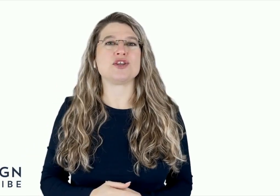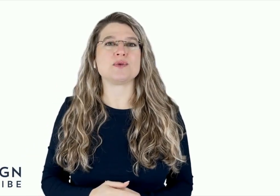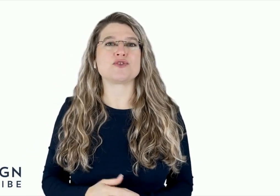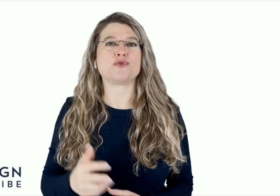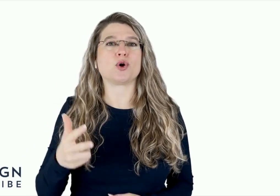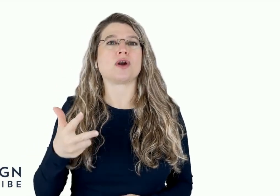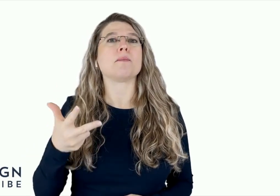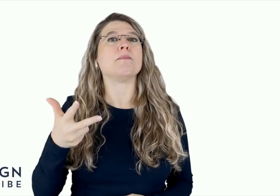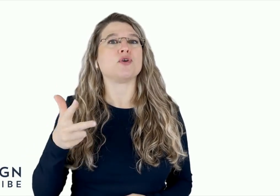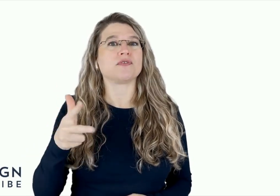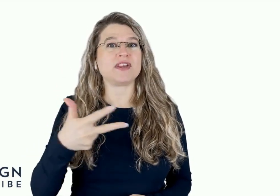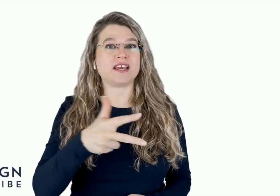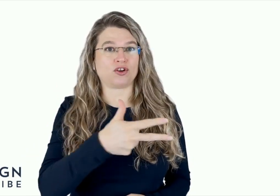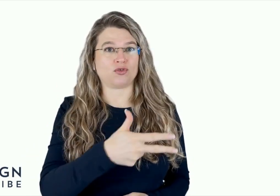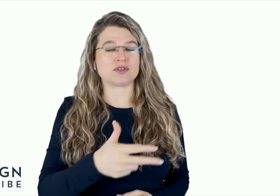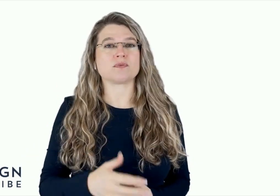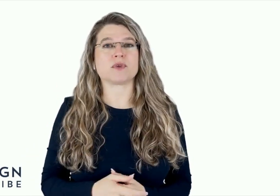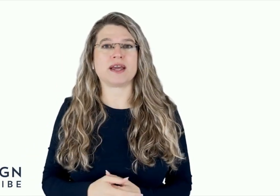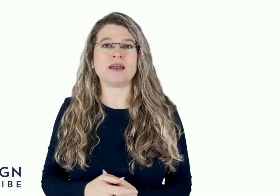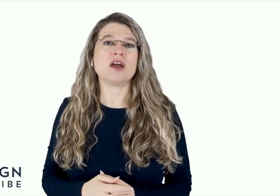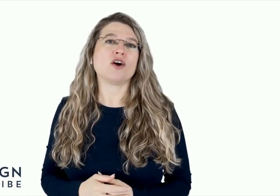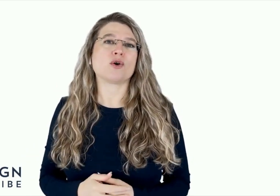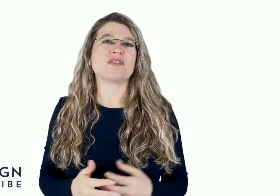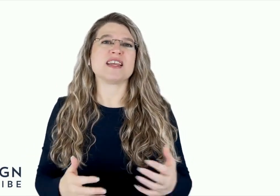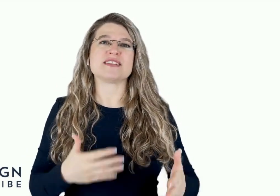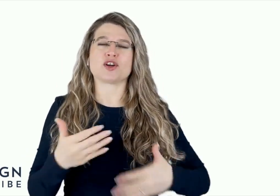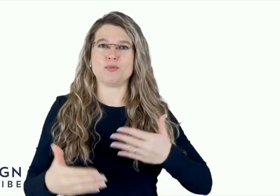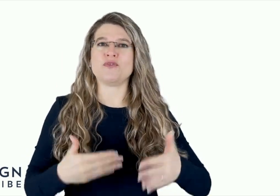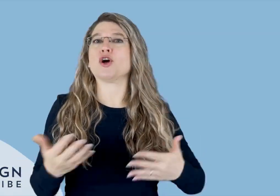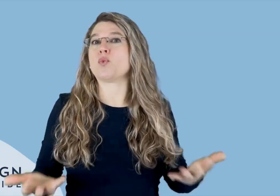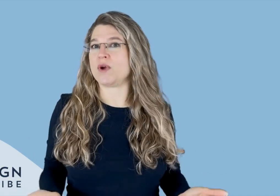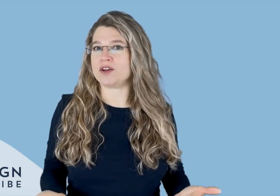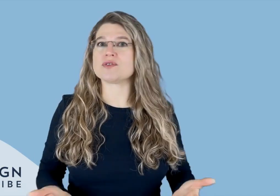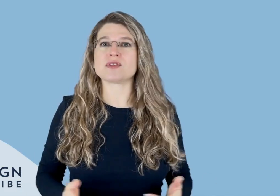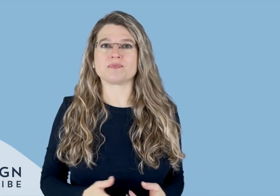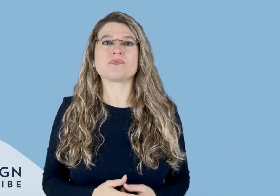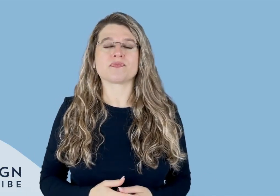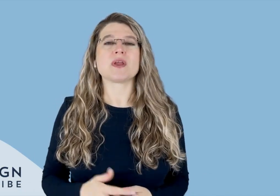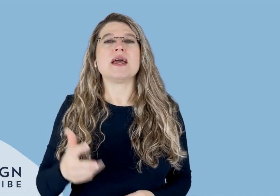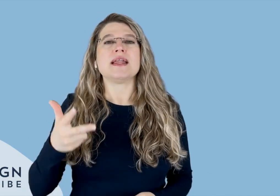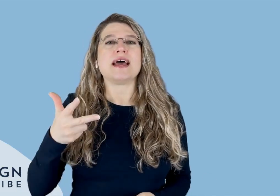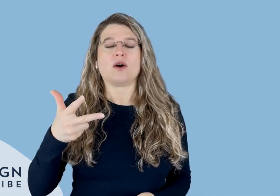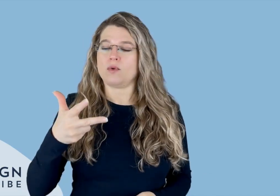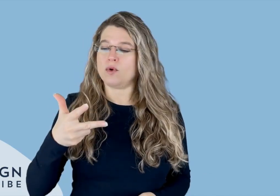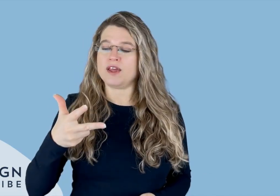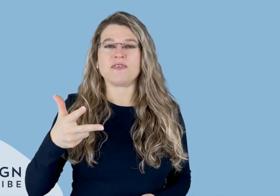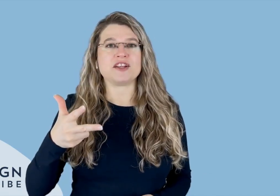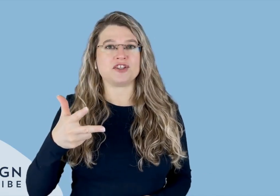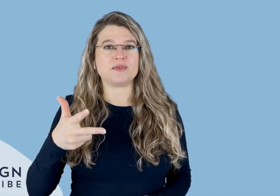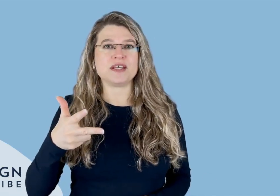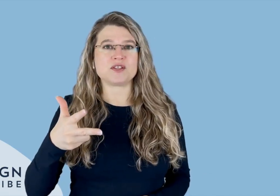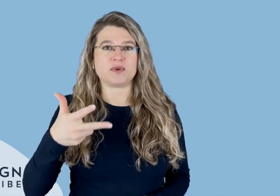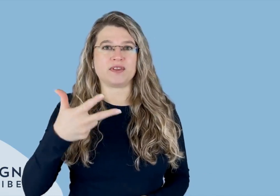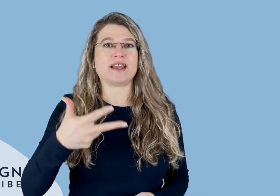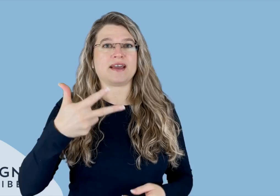used for motor vehicles, okay, or things that are moving on wheels. Now, if I do this with like,